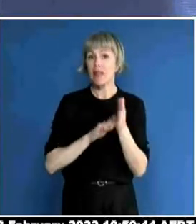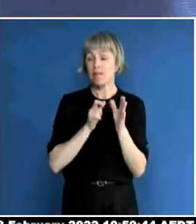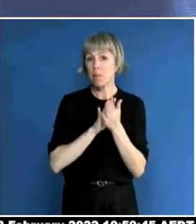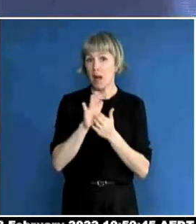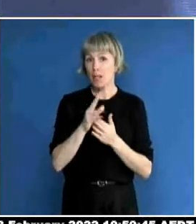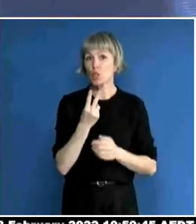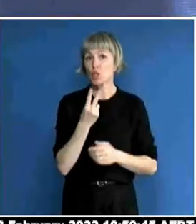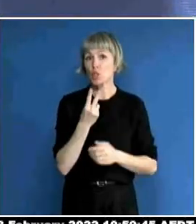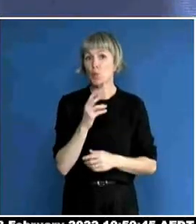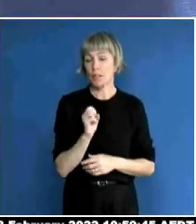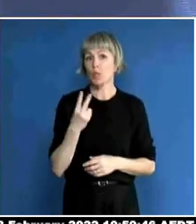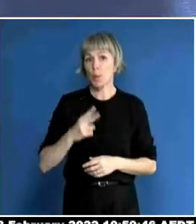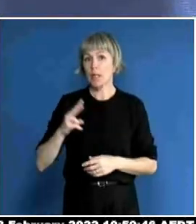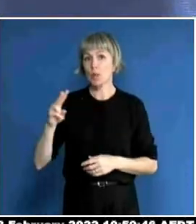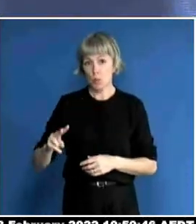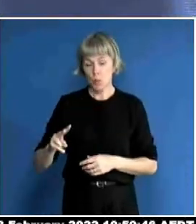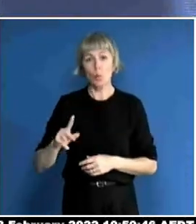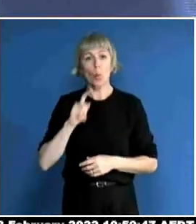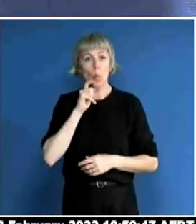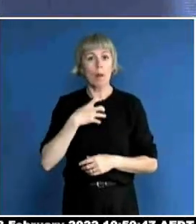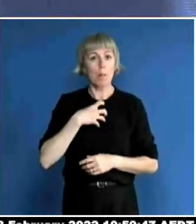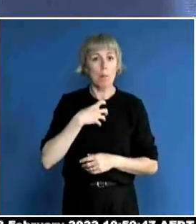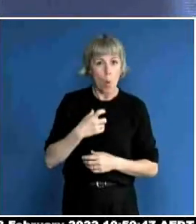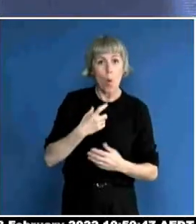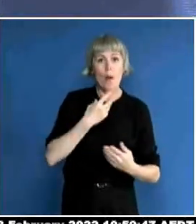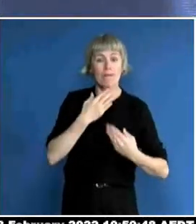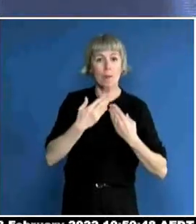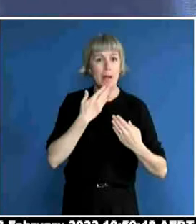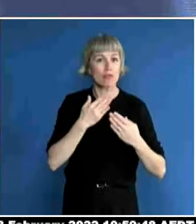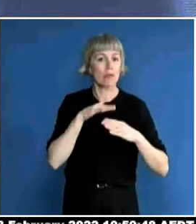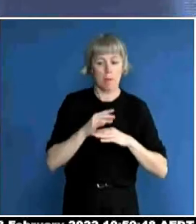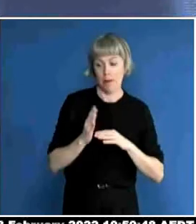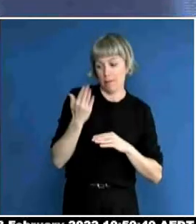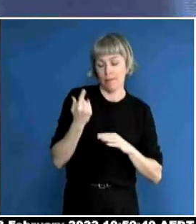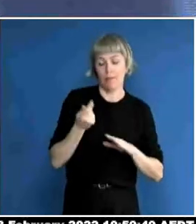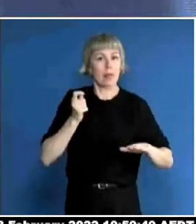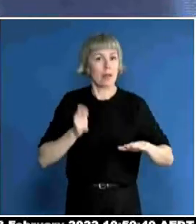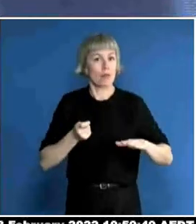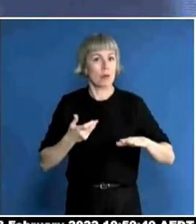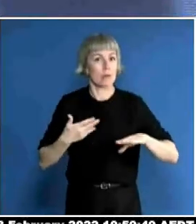You have also scheduled a hearing on segregated employment focusing on Australian